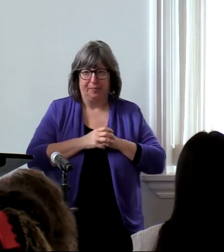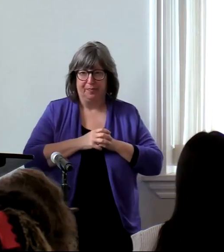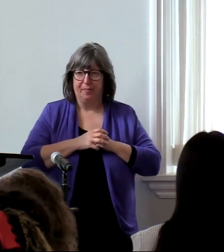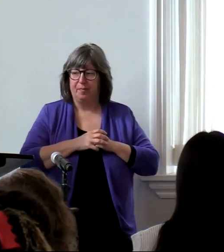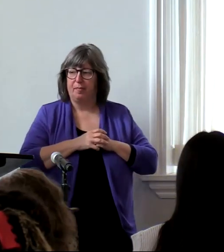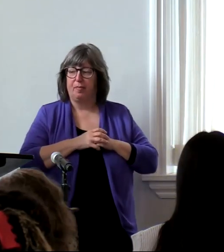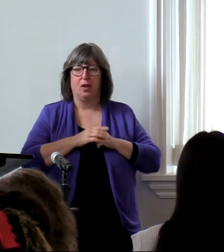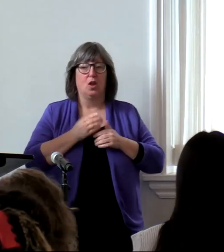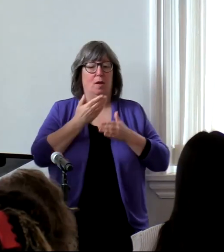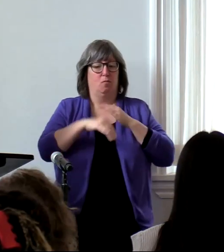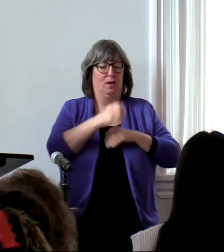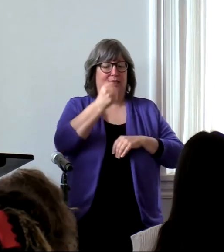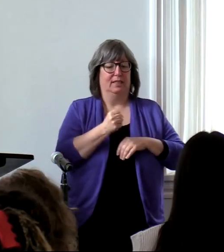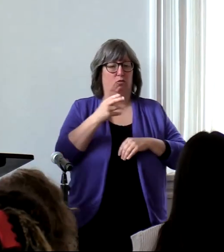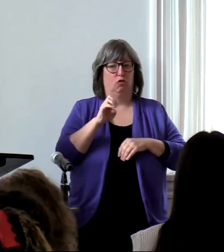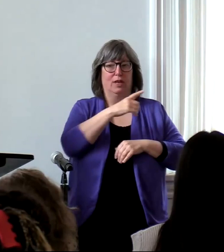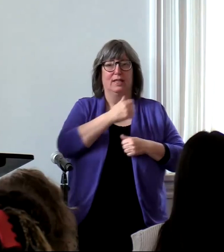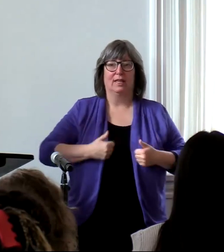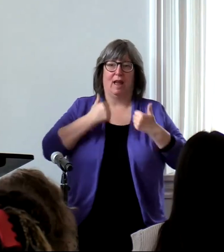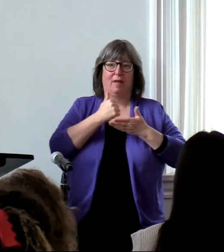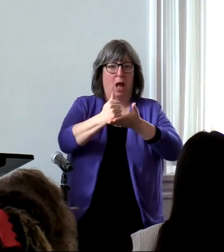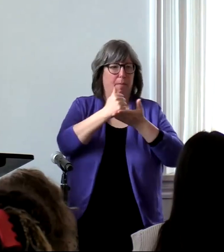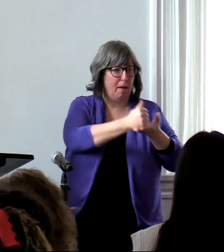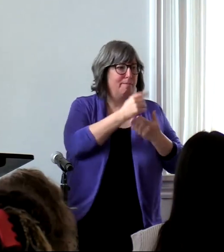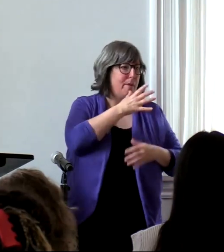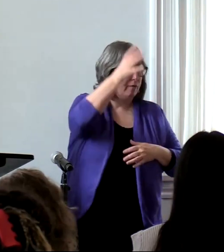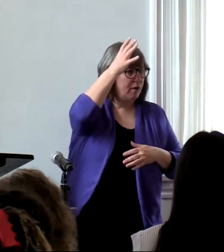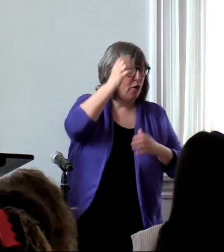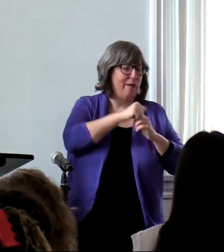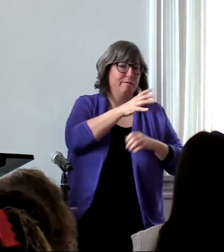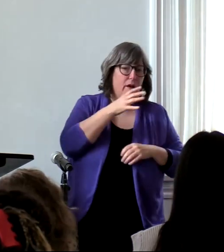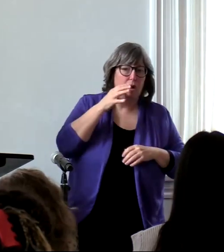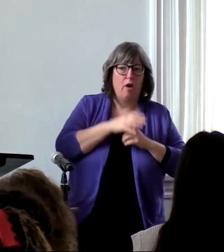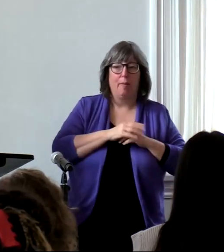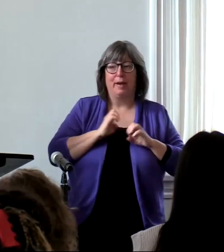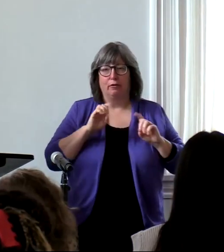Being born in the South Shore, his life consisted of helping his parents with the farm and education.